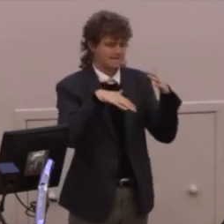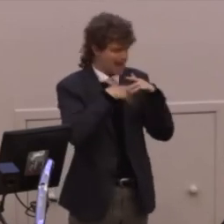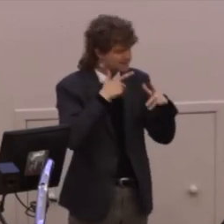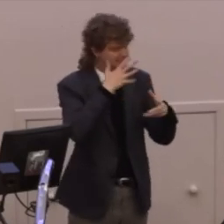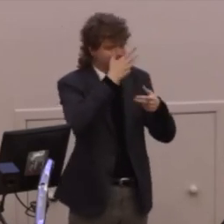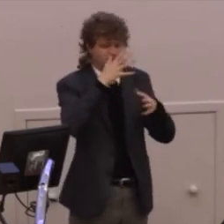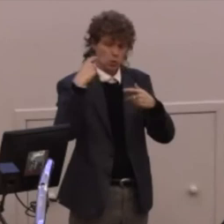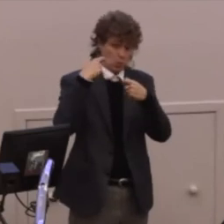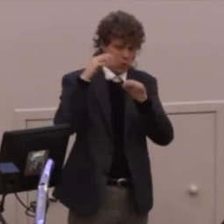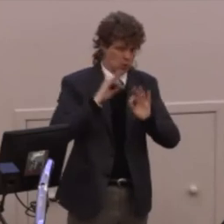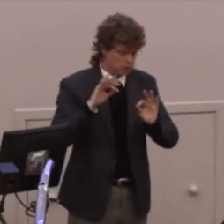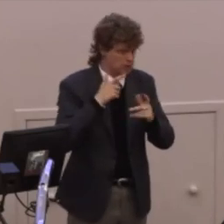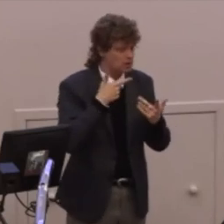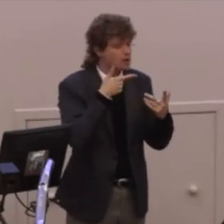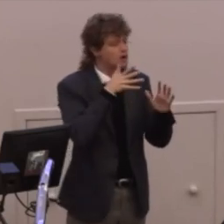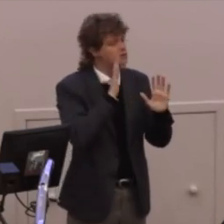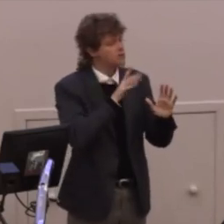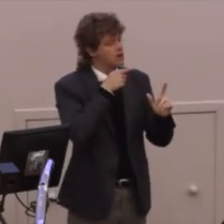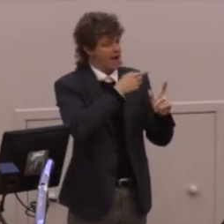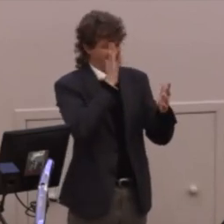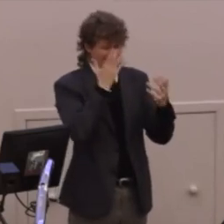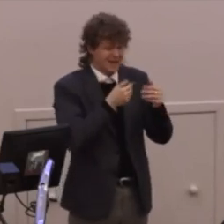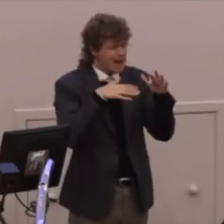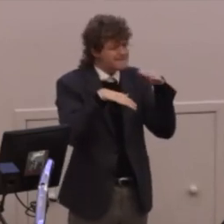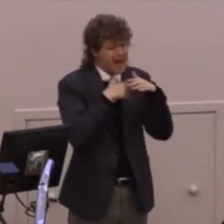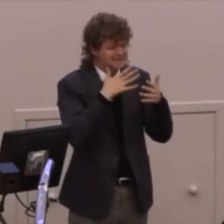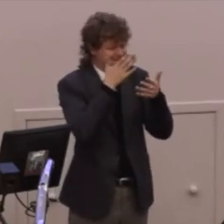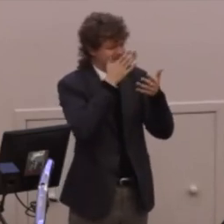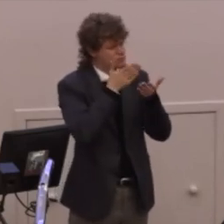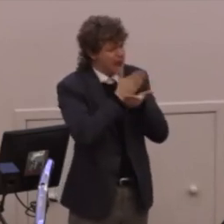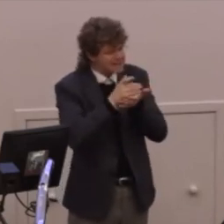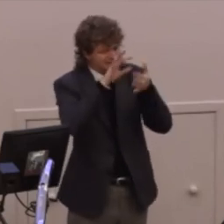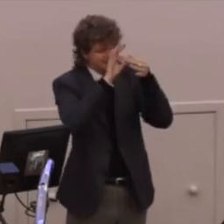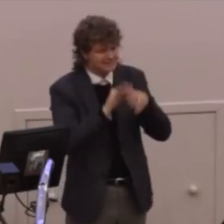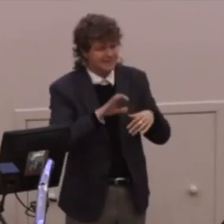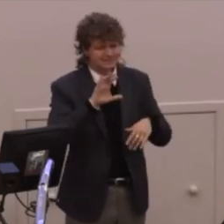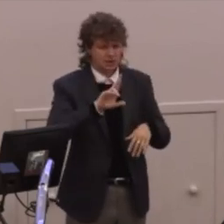in the UNCRPD, especially in relation to the bodily autonomy.